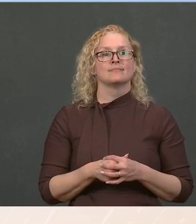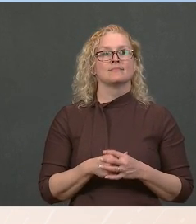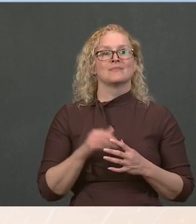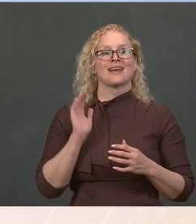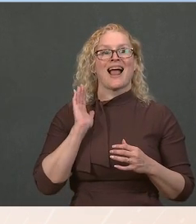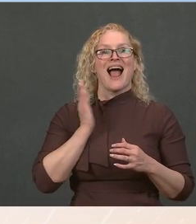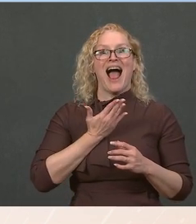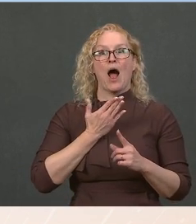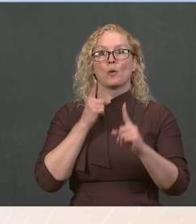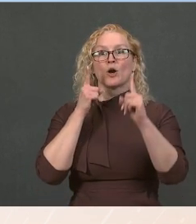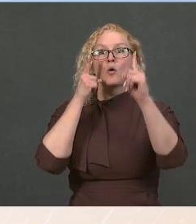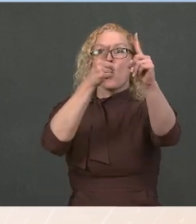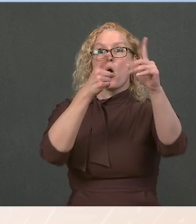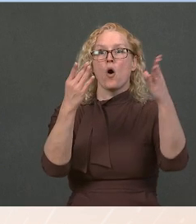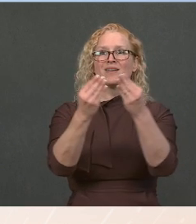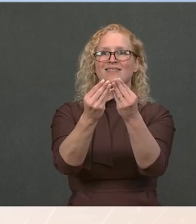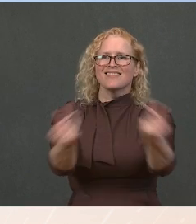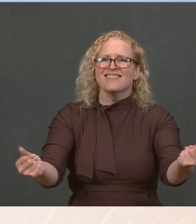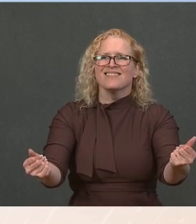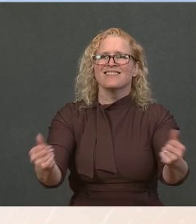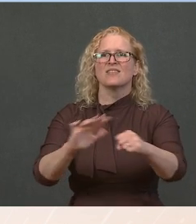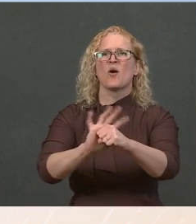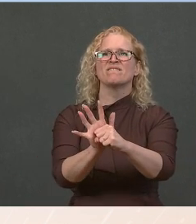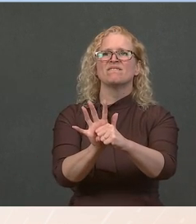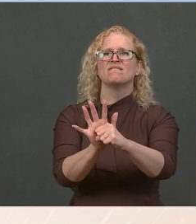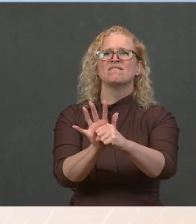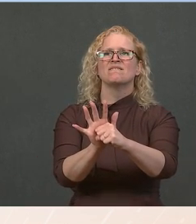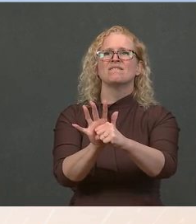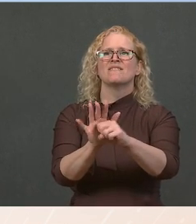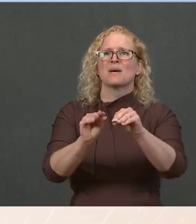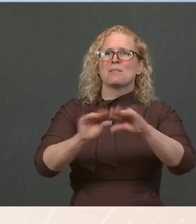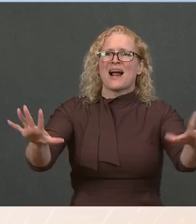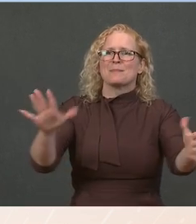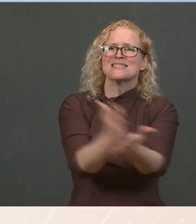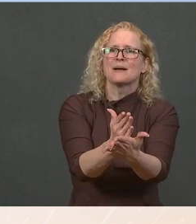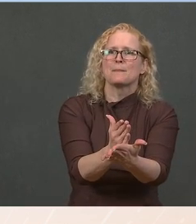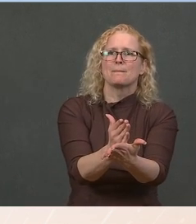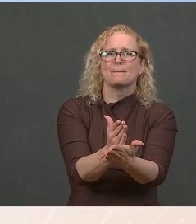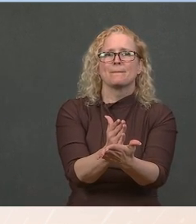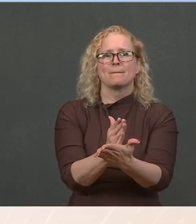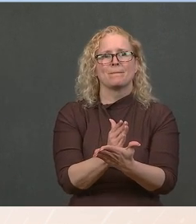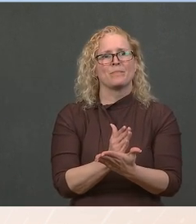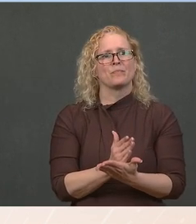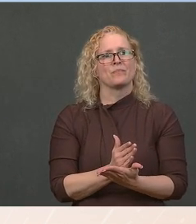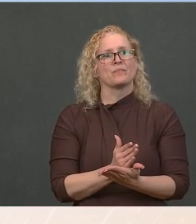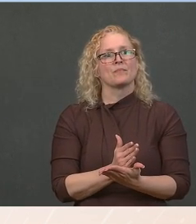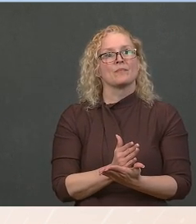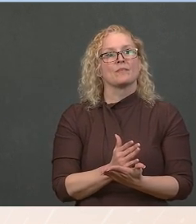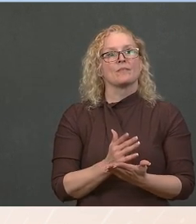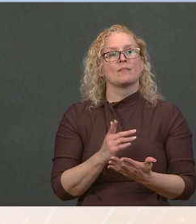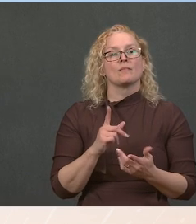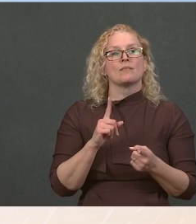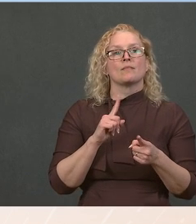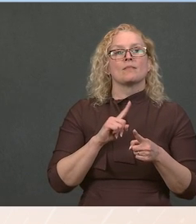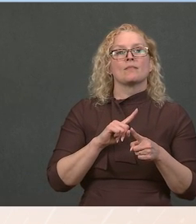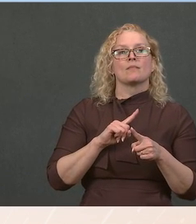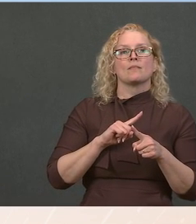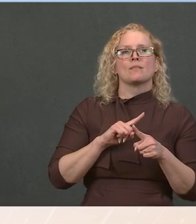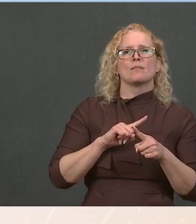and why others are not in -- and wanting to do that is a question for them. So, we believe we have the authority to do this --